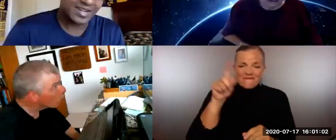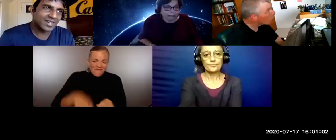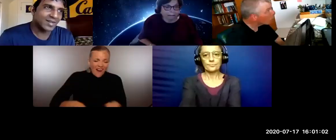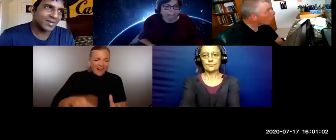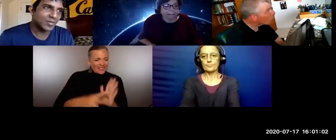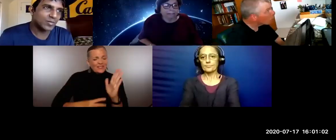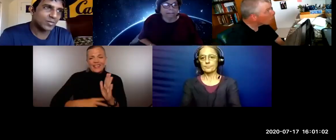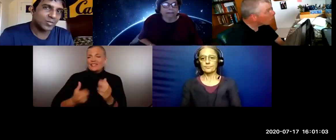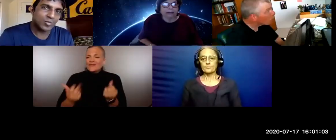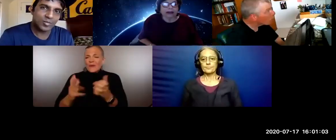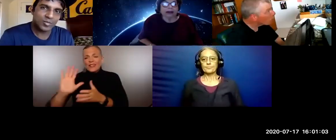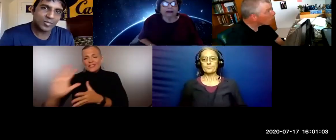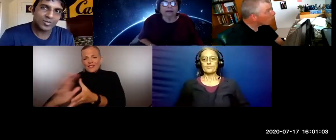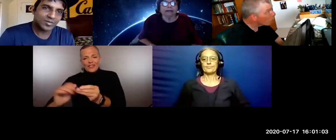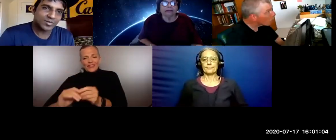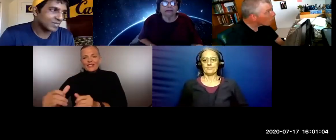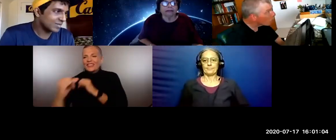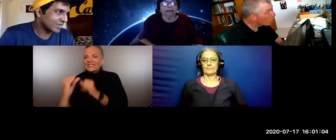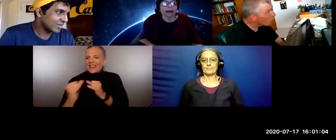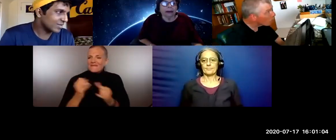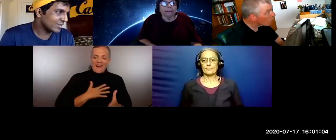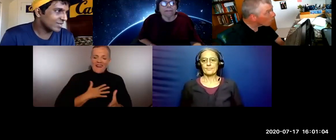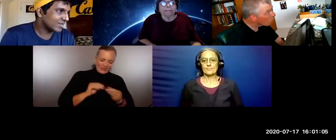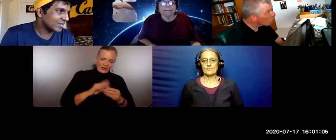For example, on page 21 is a line